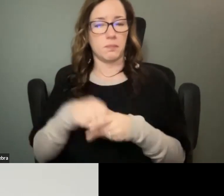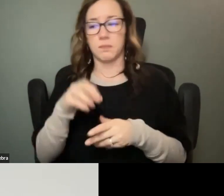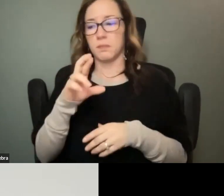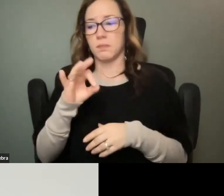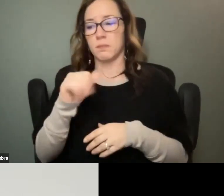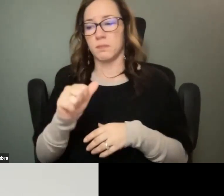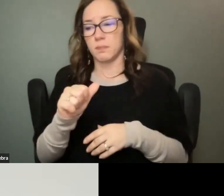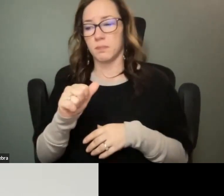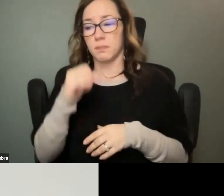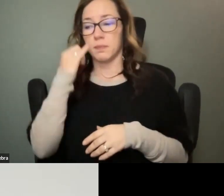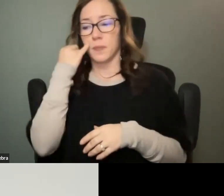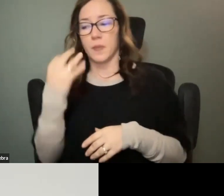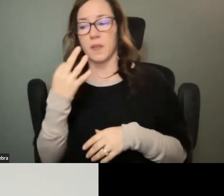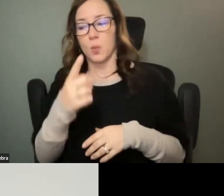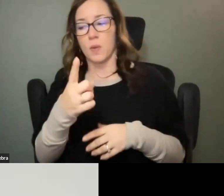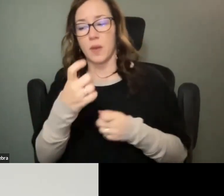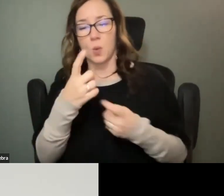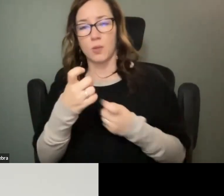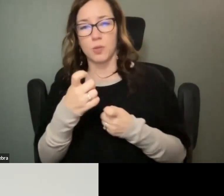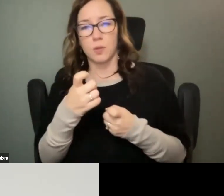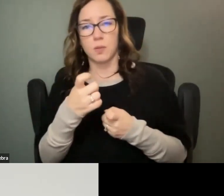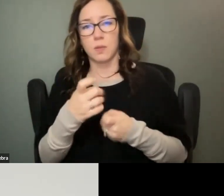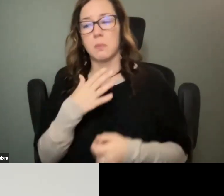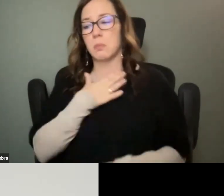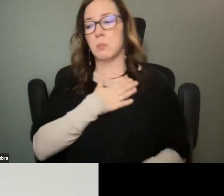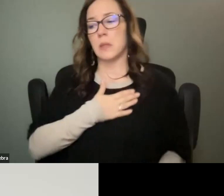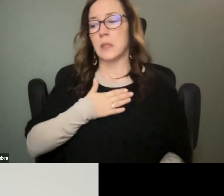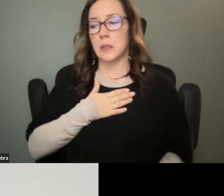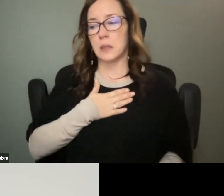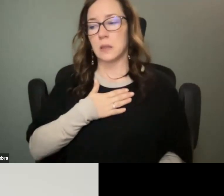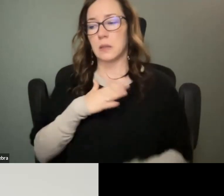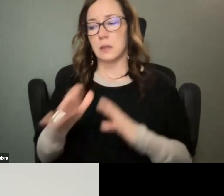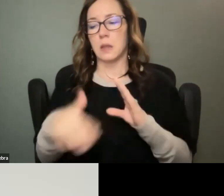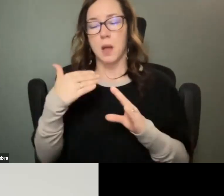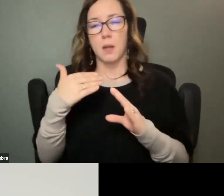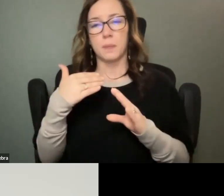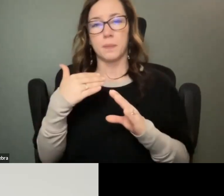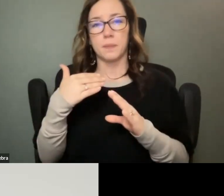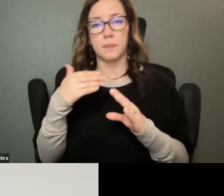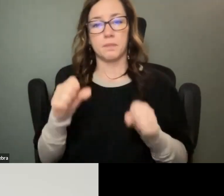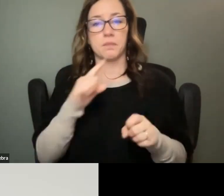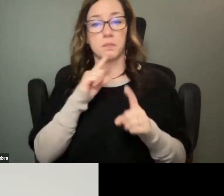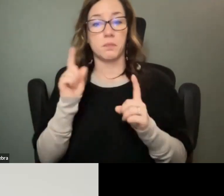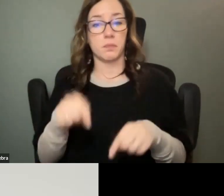any questions on that please